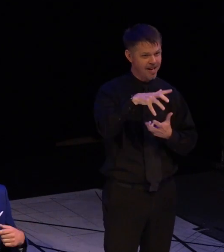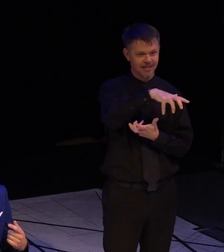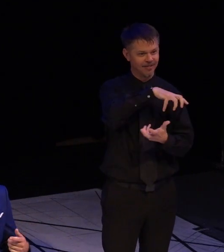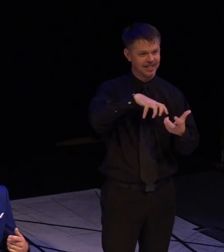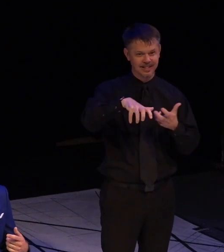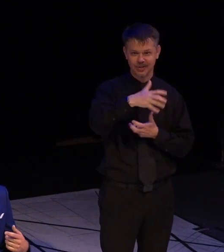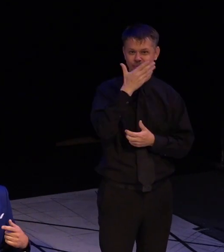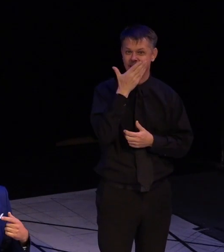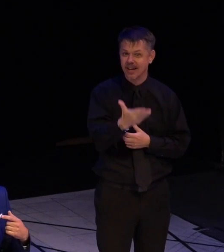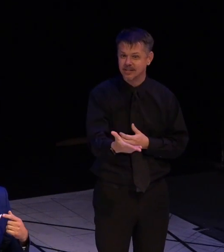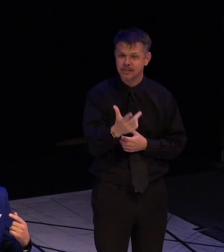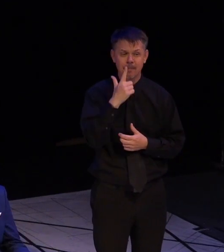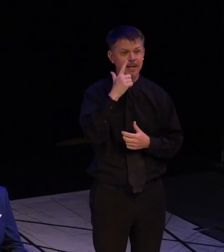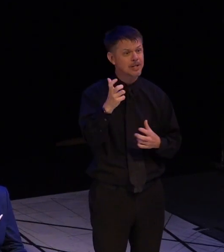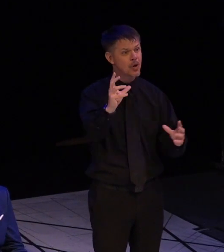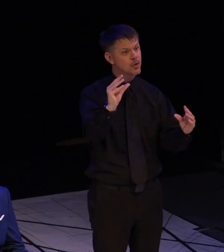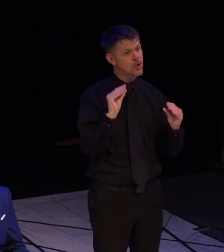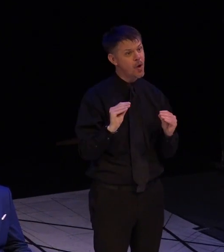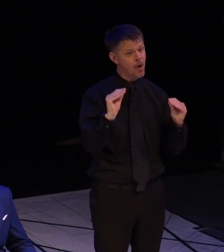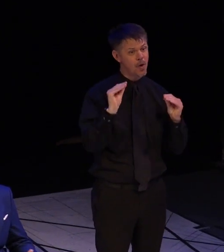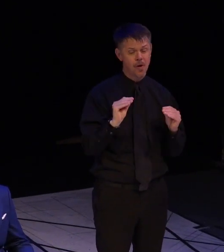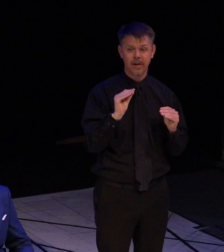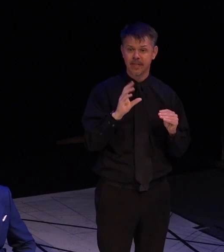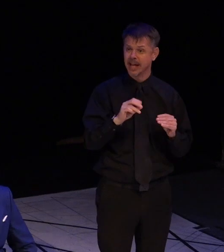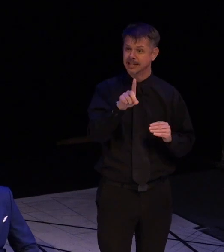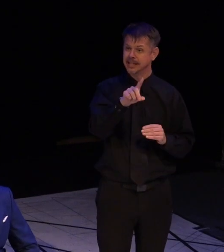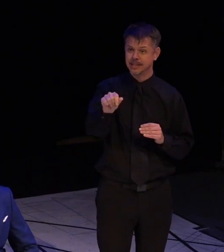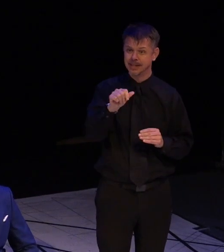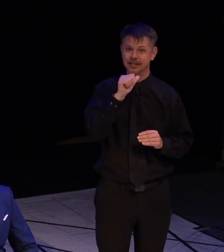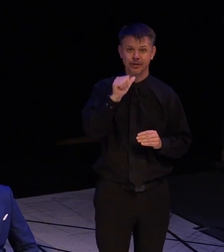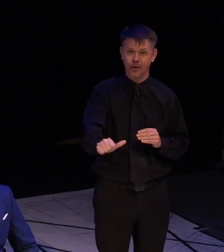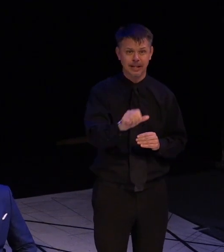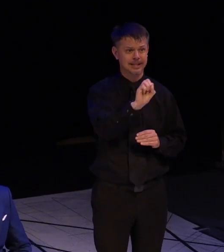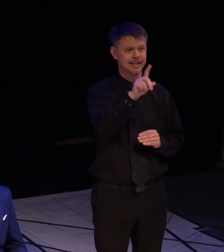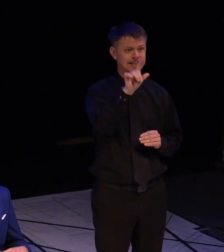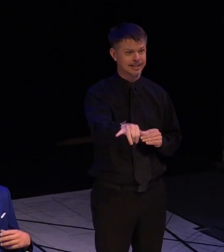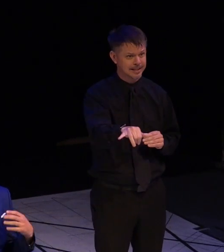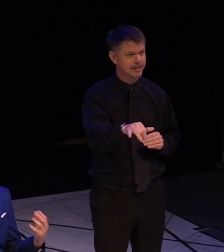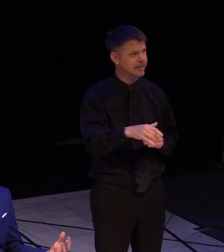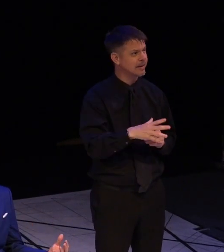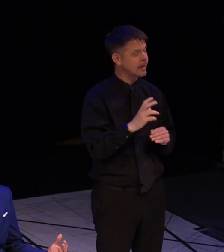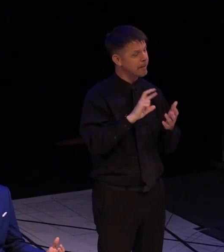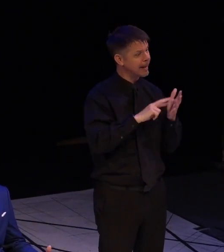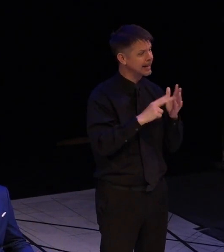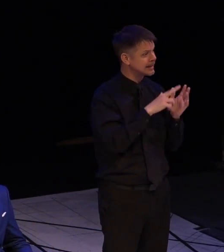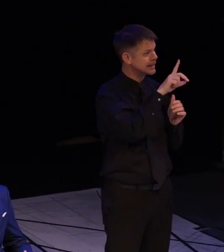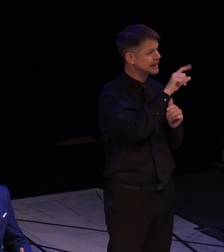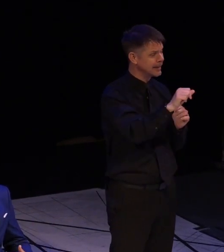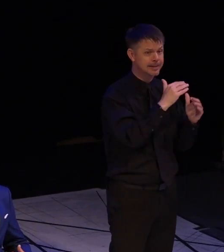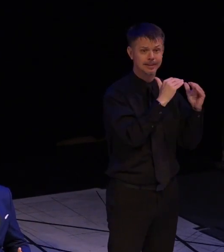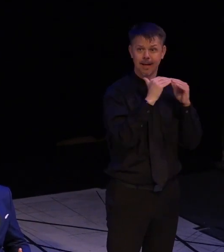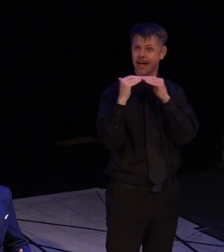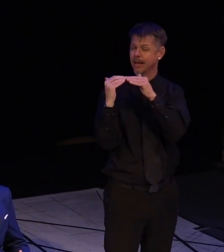because we're taught that disability is not sexy. We equate disability with something medical,